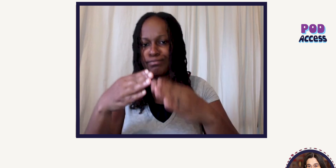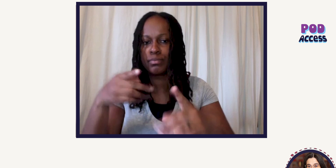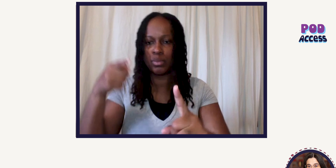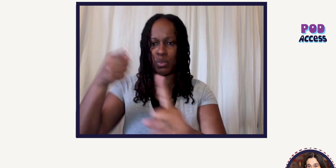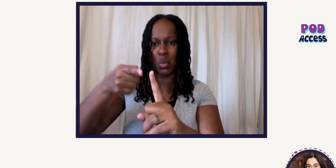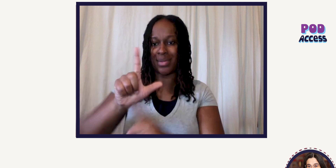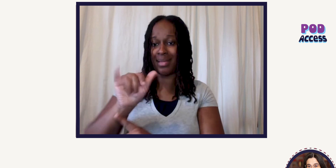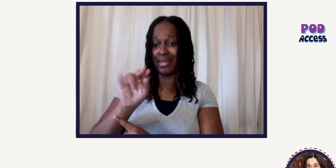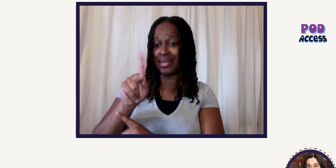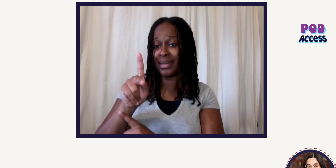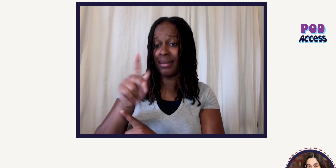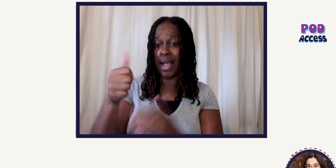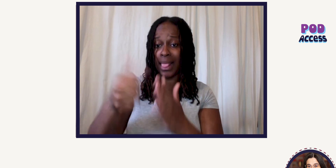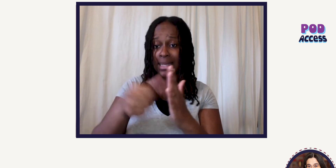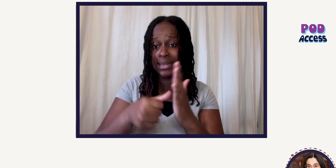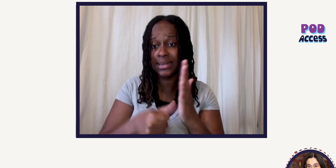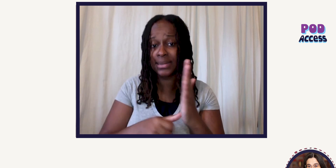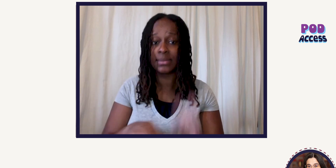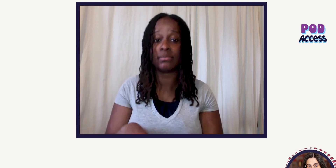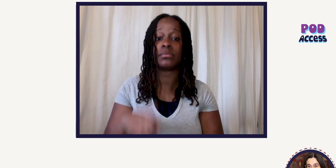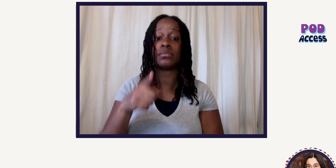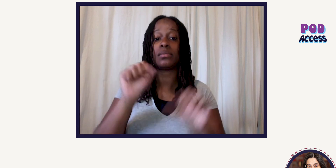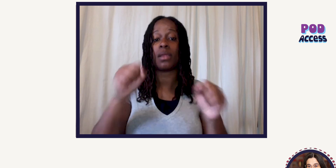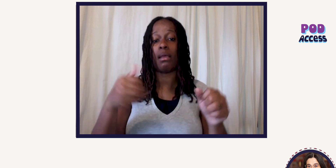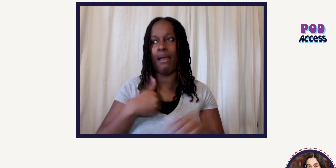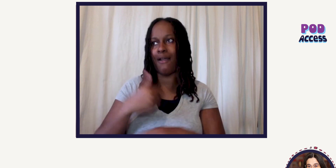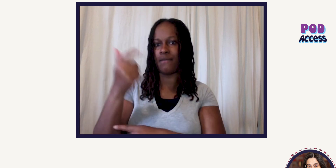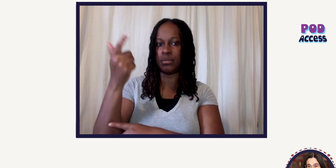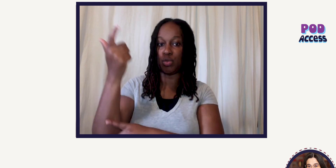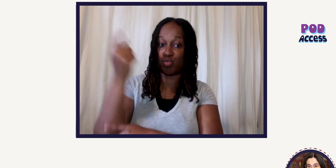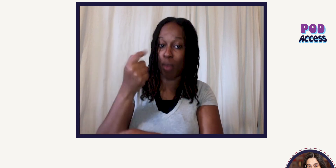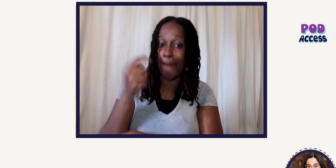You can have it be subscribes or likes on your posts or follows.